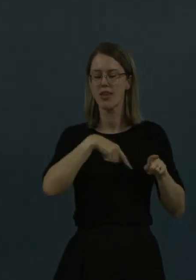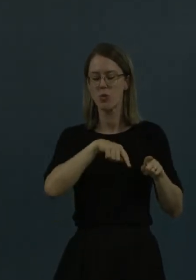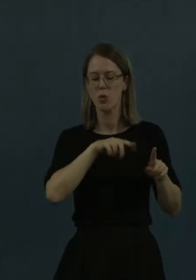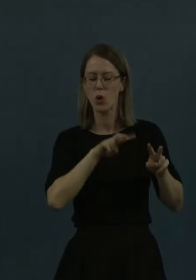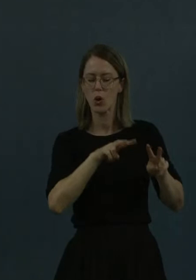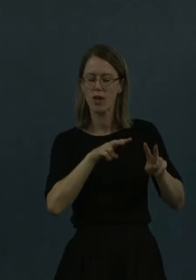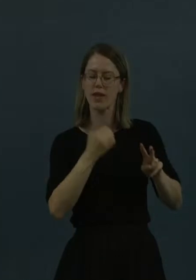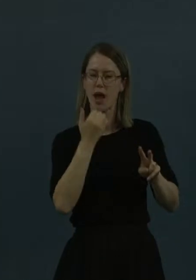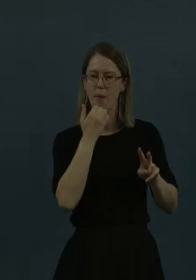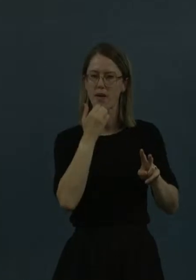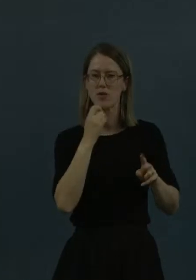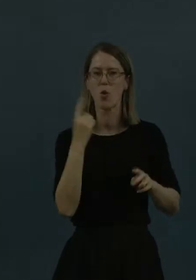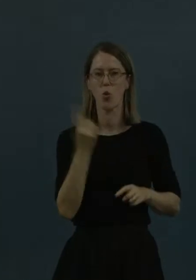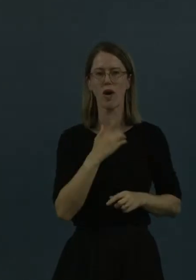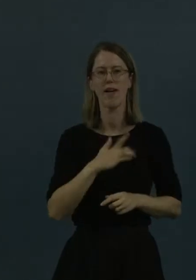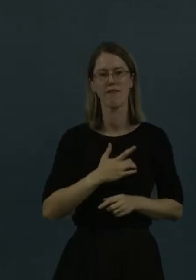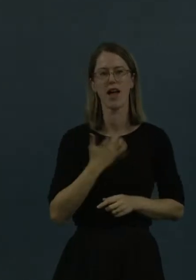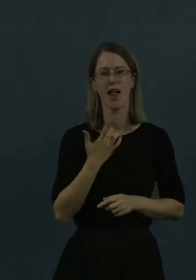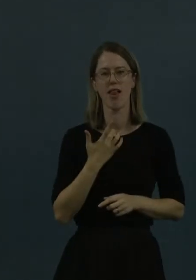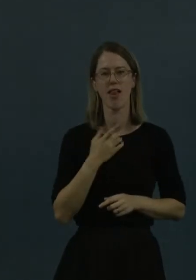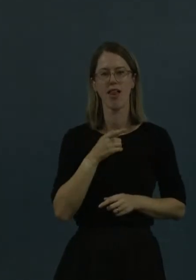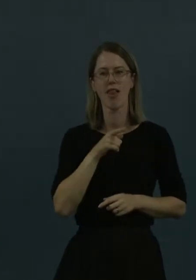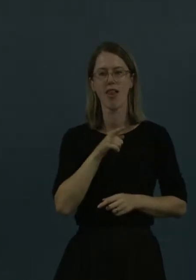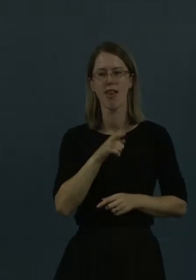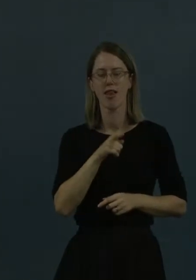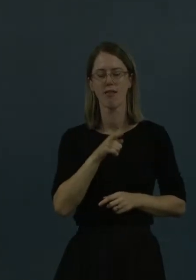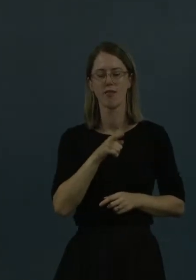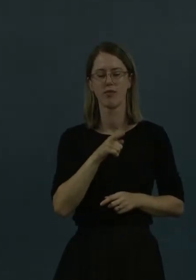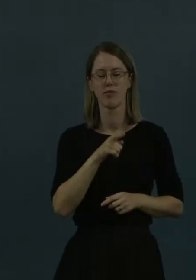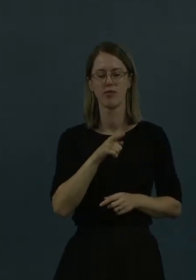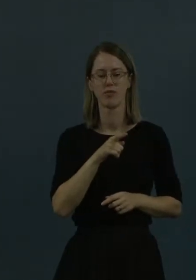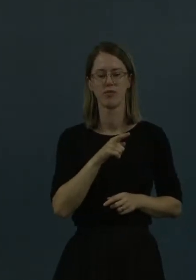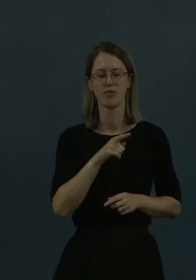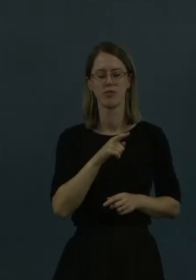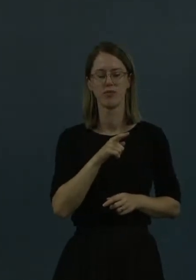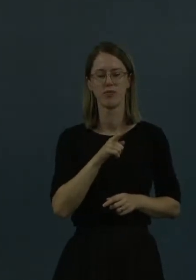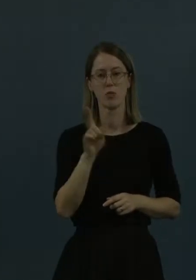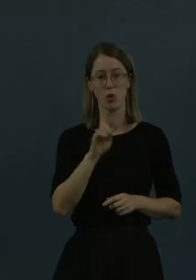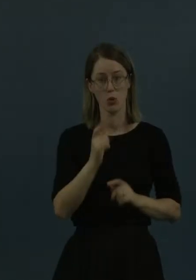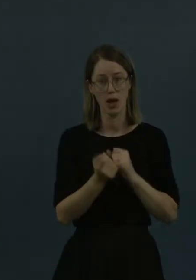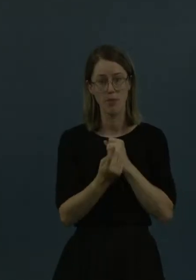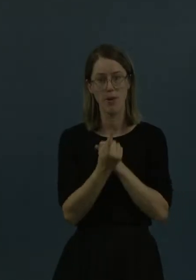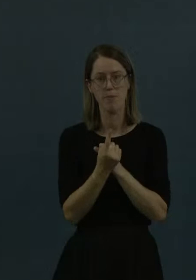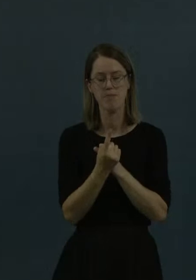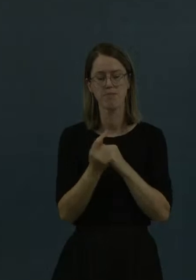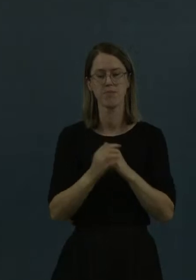the rest of this week, but we do expect this trend that was